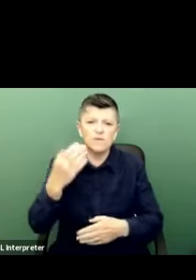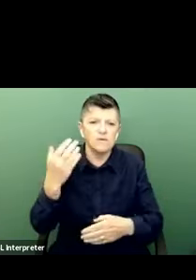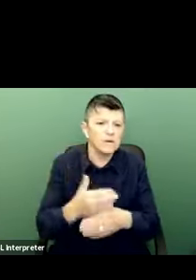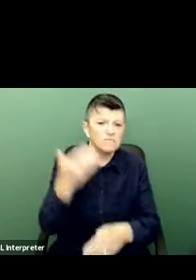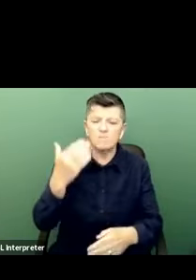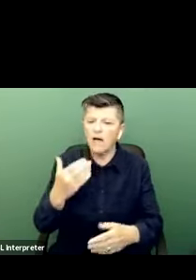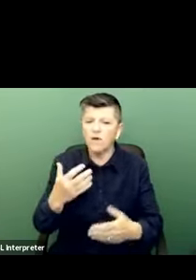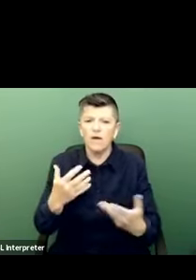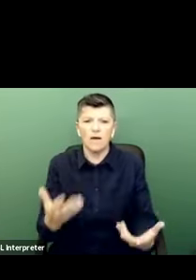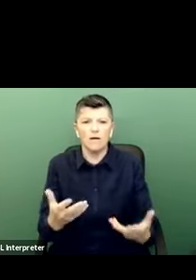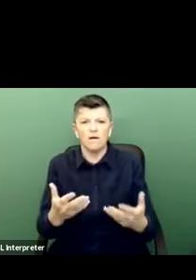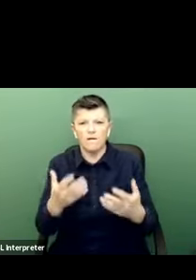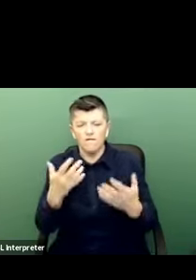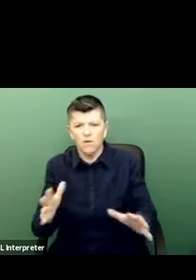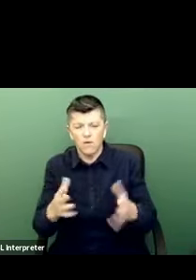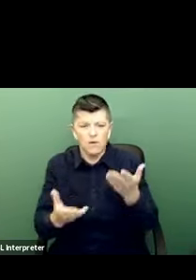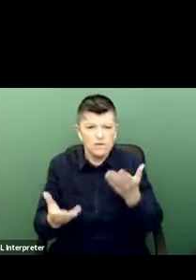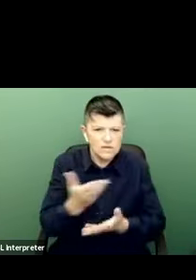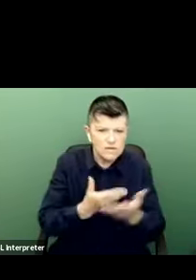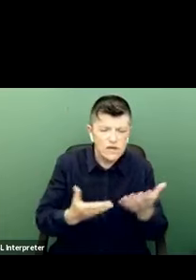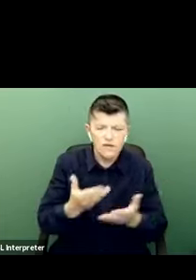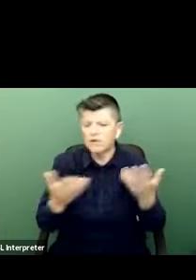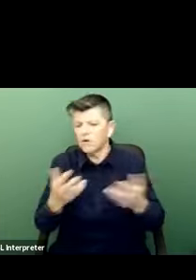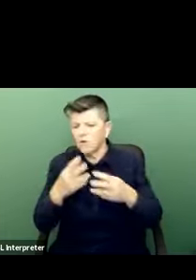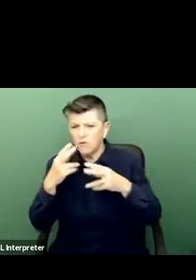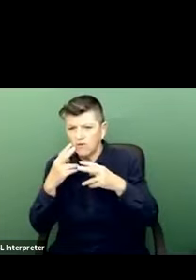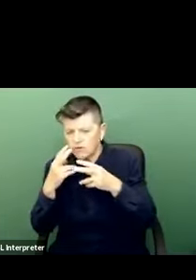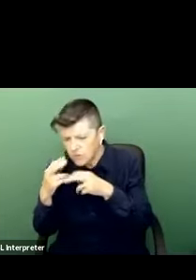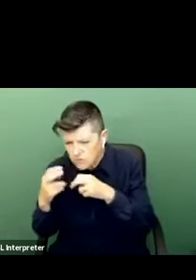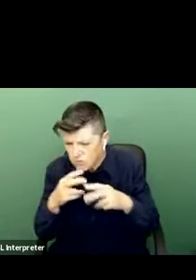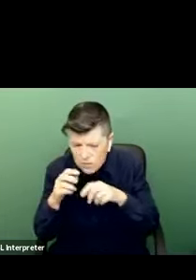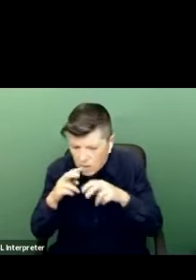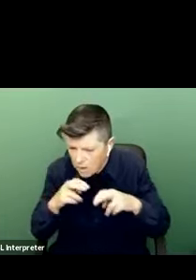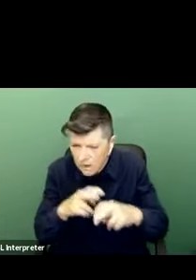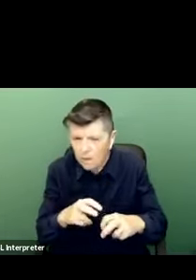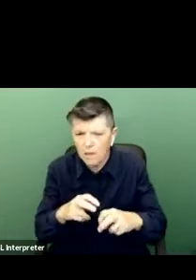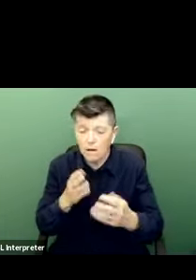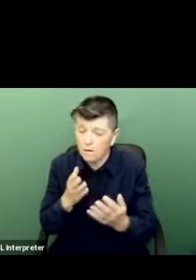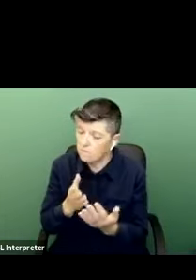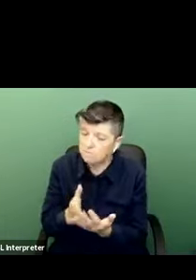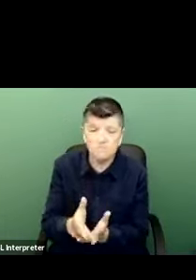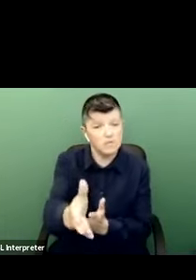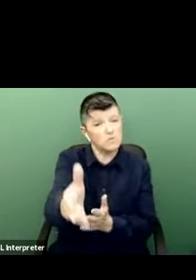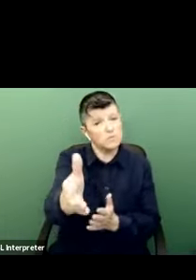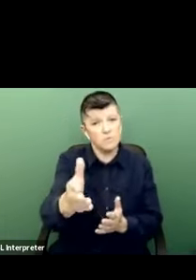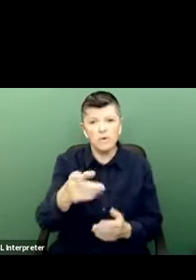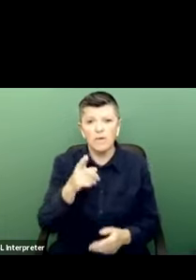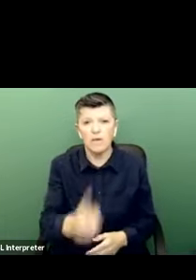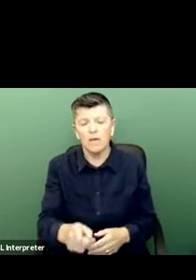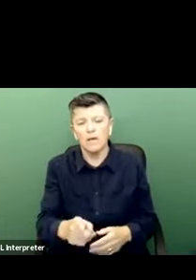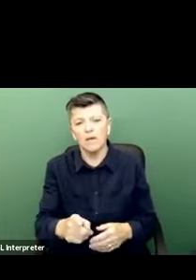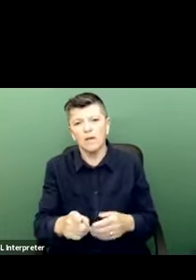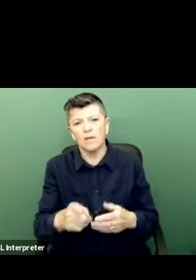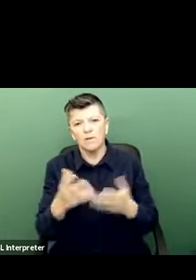of the durability and reach of these claims but it's possible further to have substantive argument on what